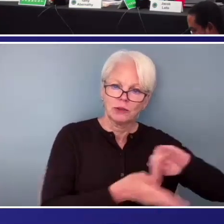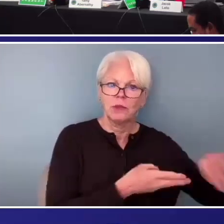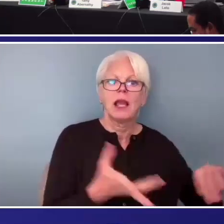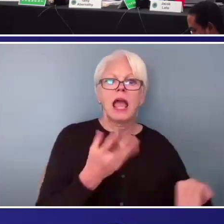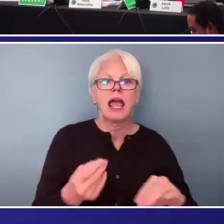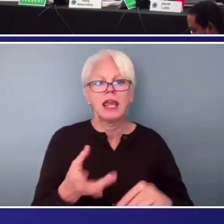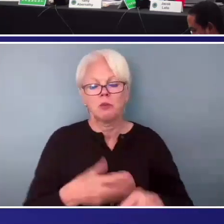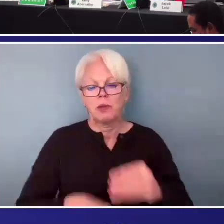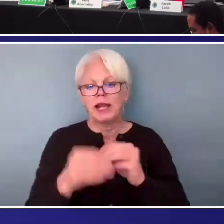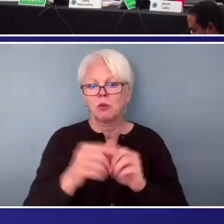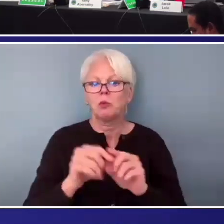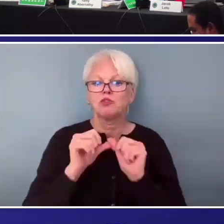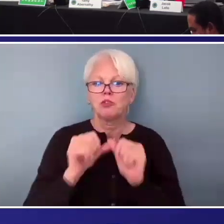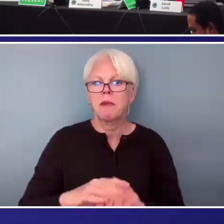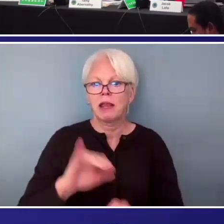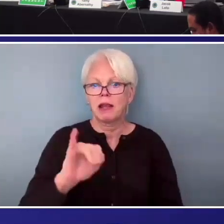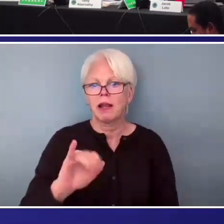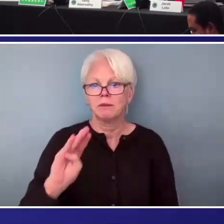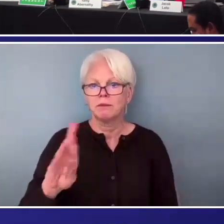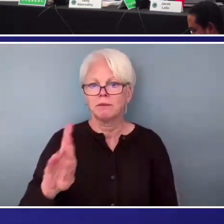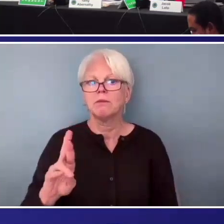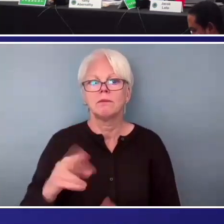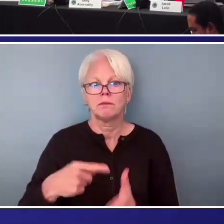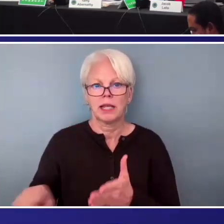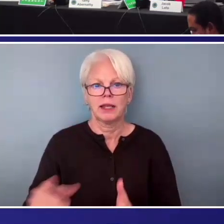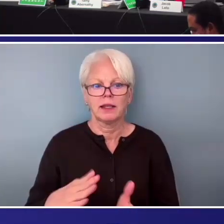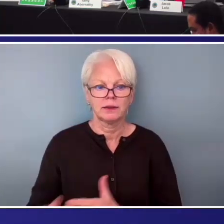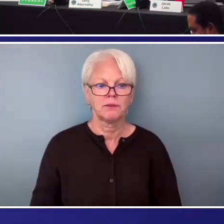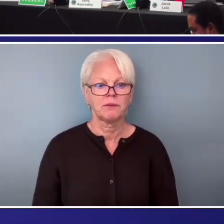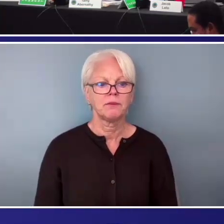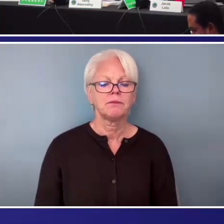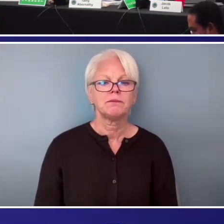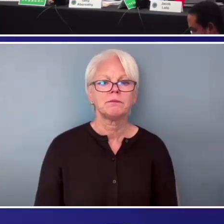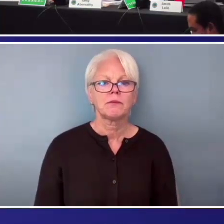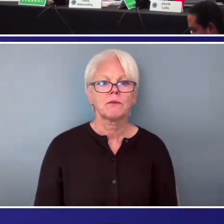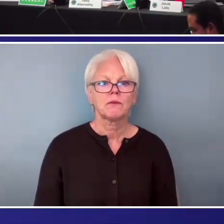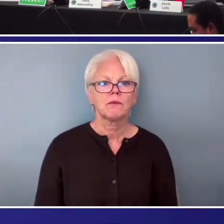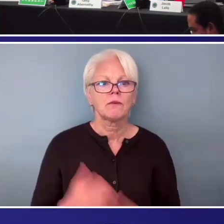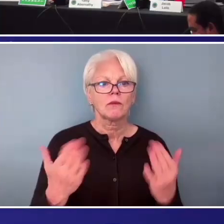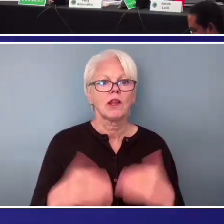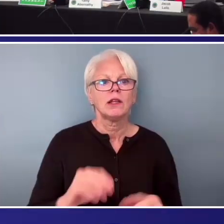Plan. We switch over to number (3).